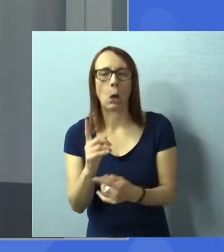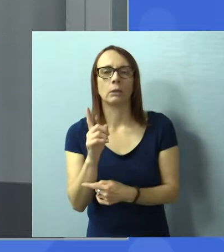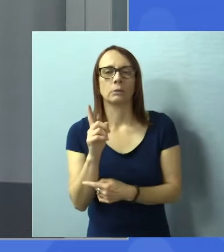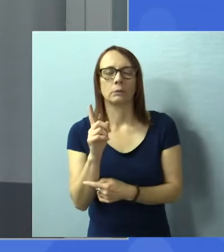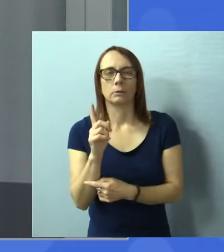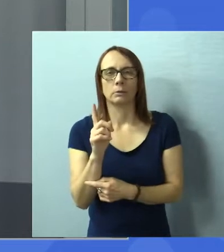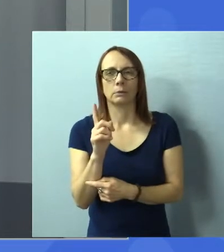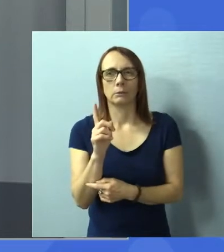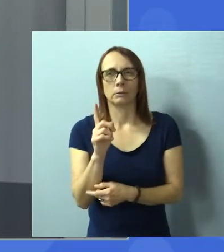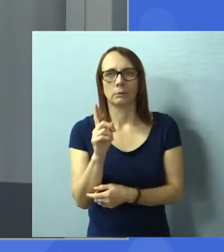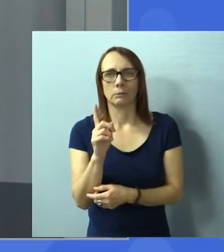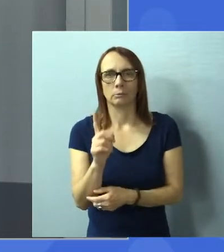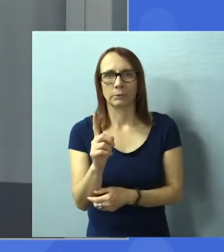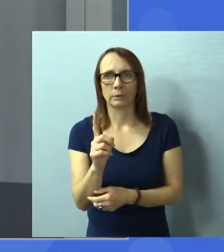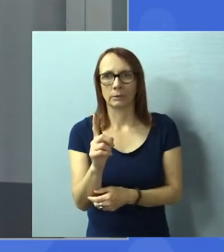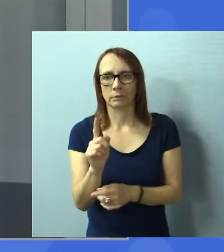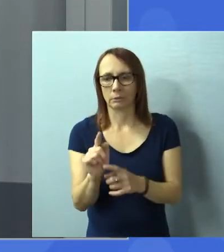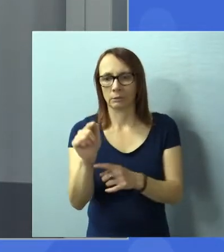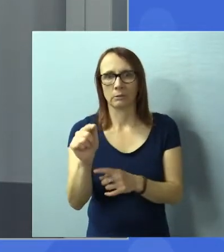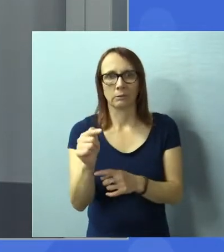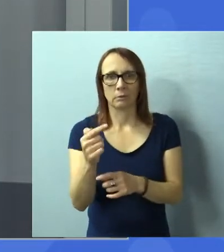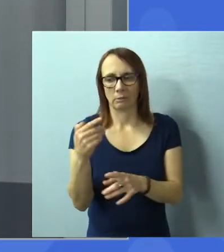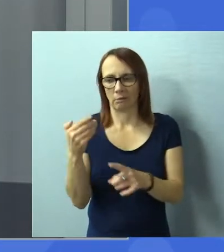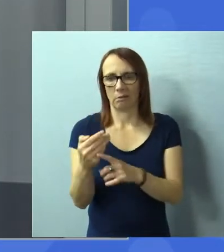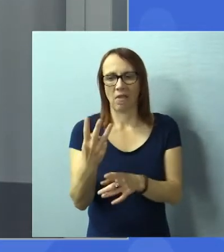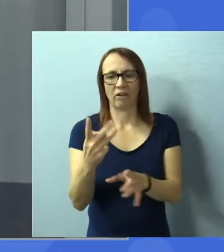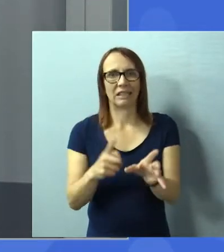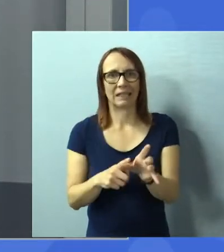that after three years we finally have the restoration of governing